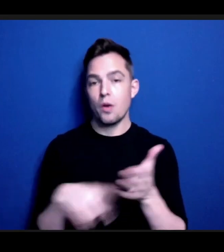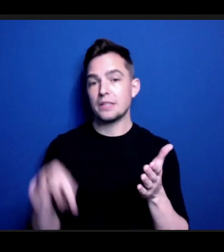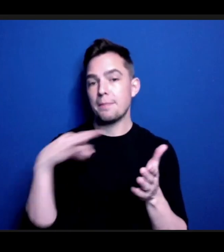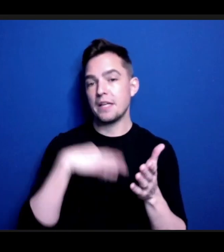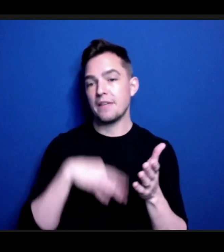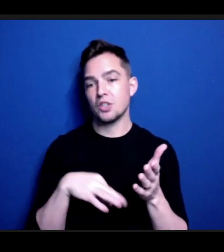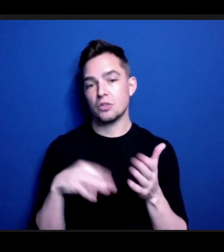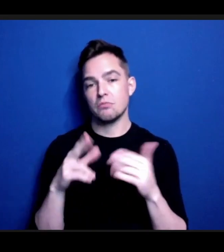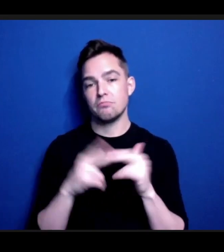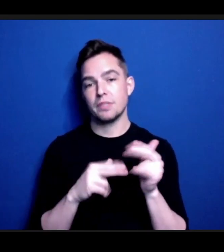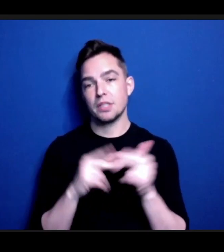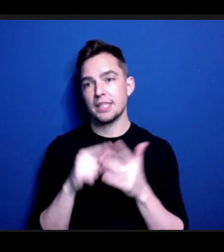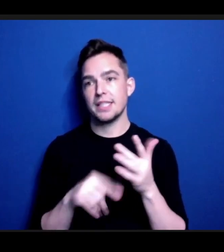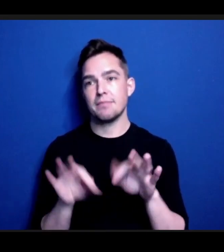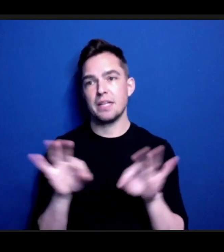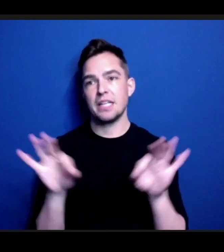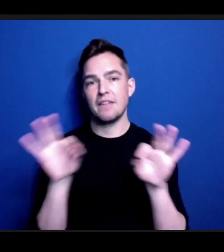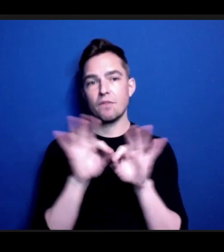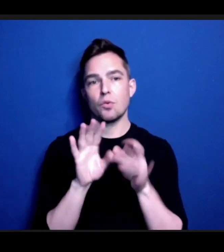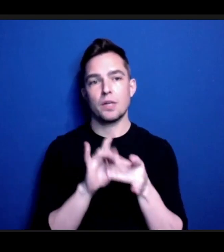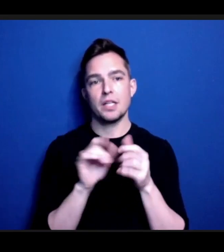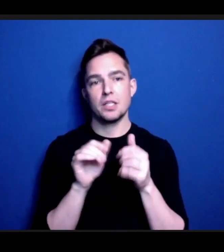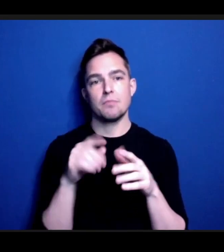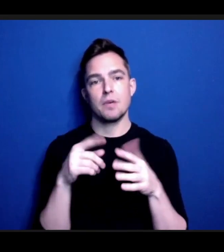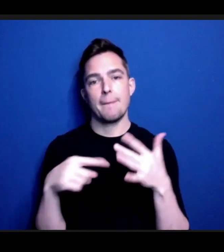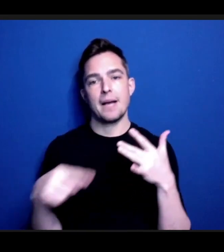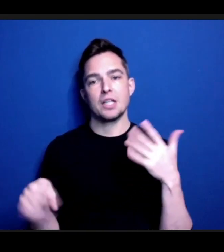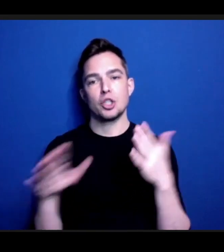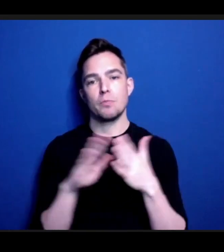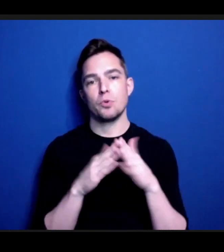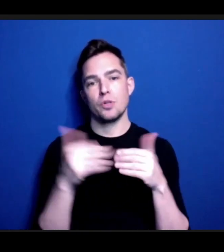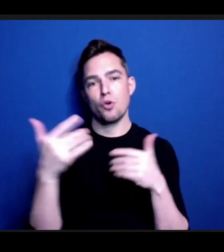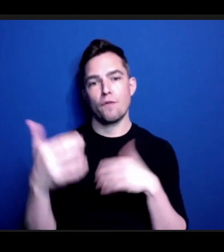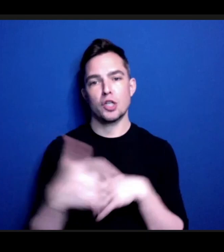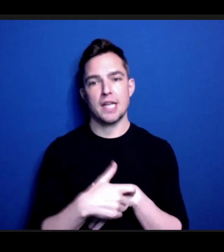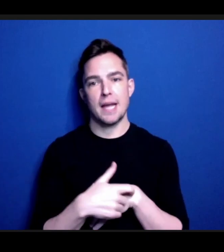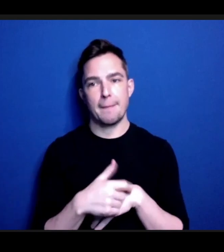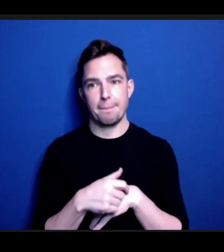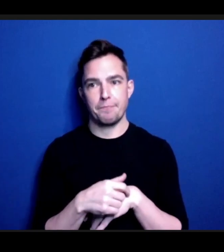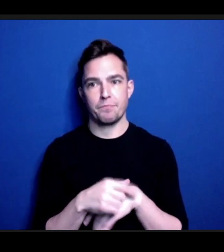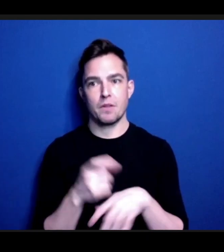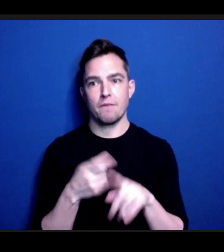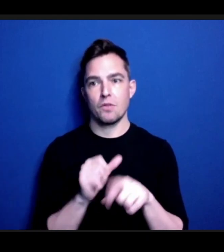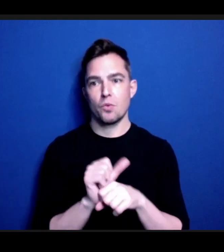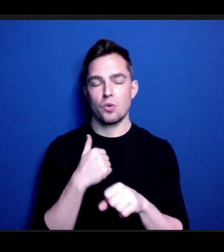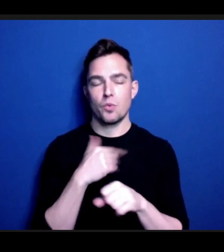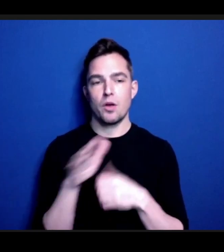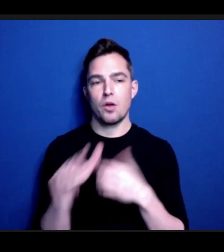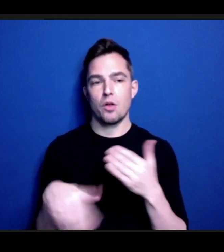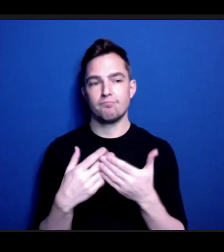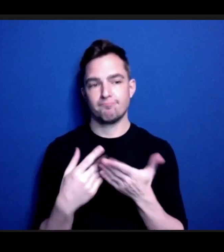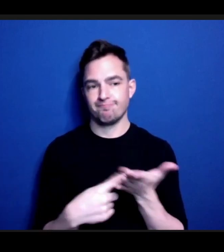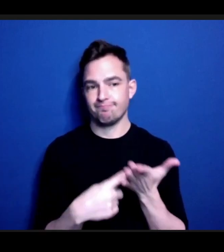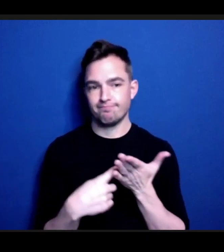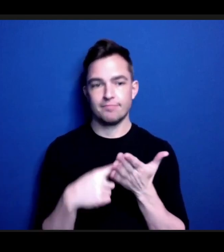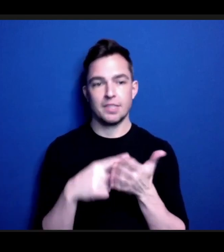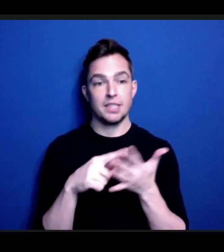those meaningful relationships with communities over time, which, you know, from the work that we've all sort of talked about, these come from relationships, right? Yasmine is